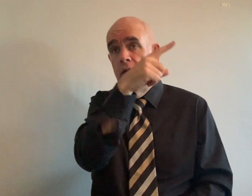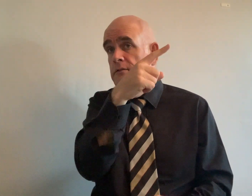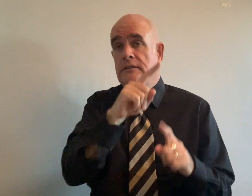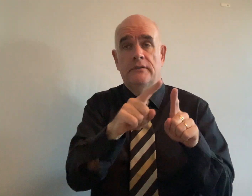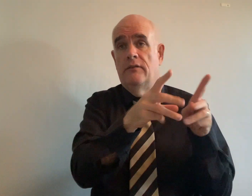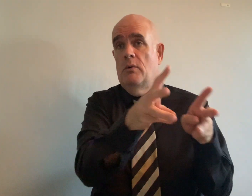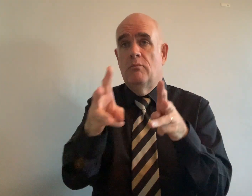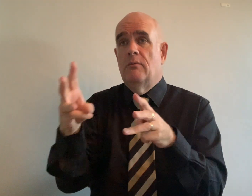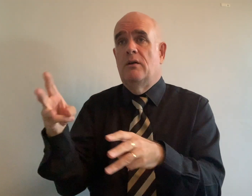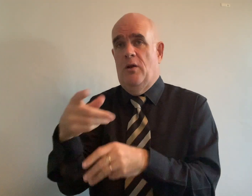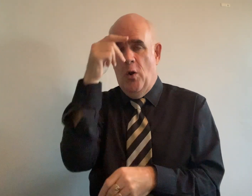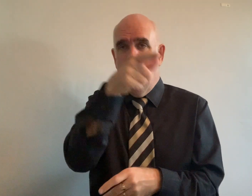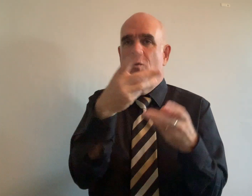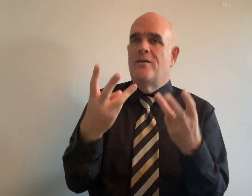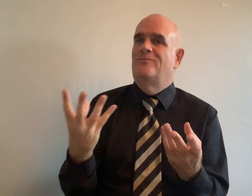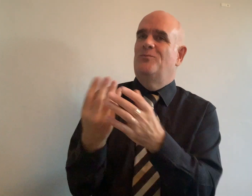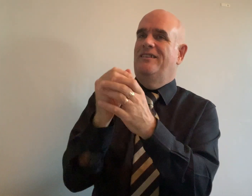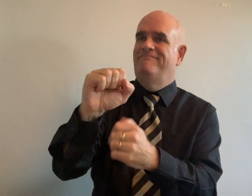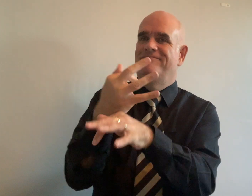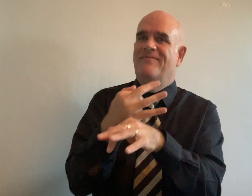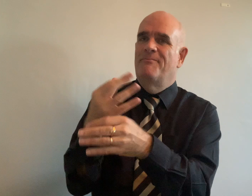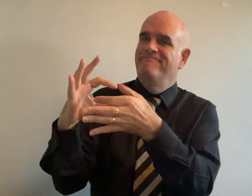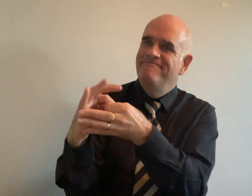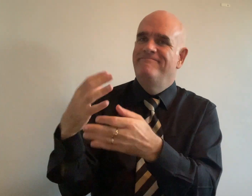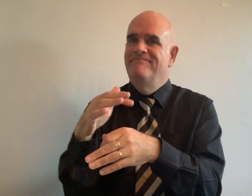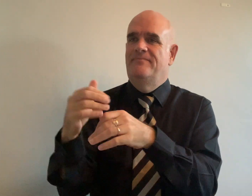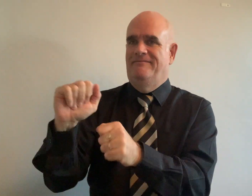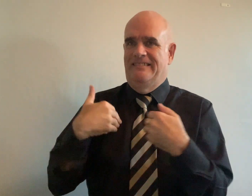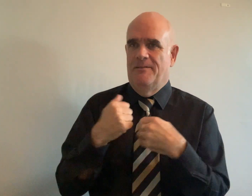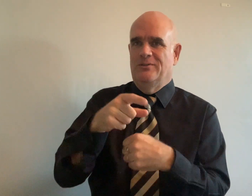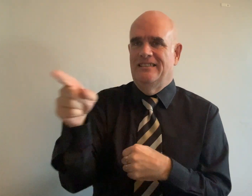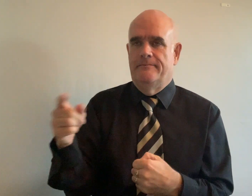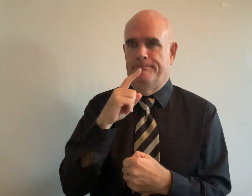whose protection requires that they stay at a distance. All of what we were asked